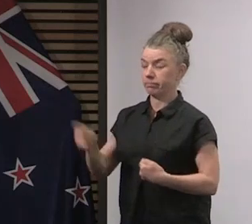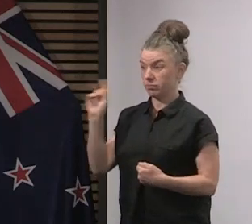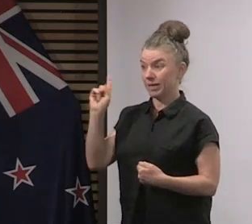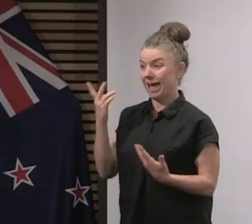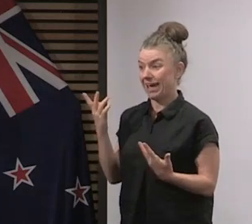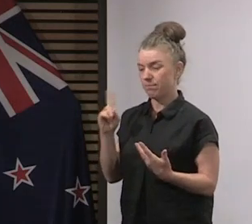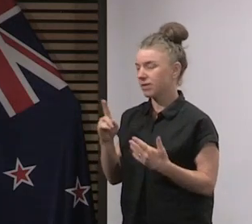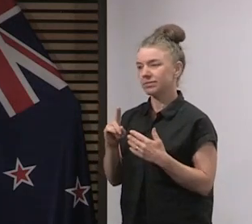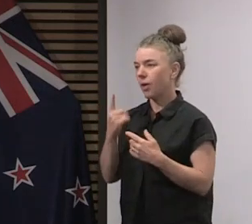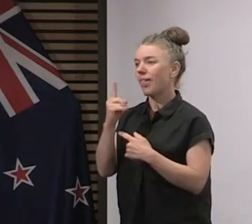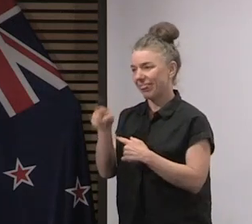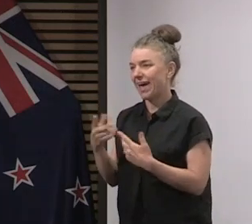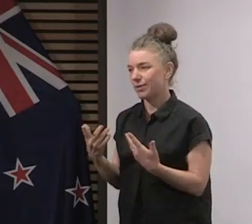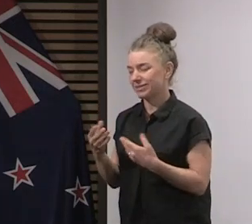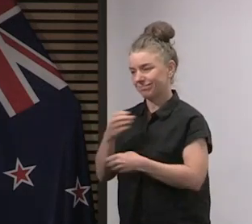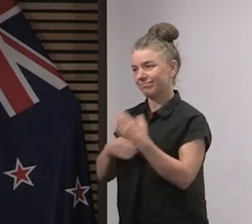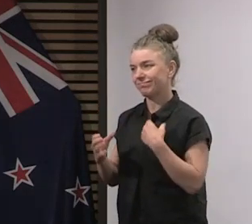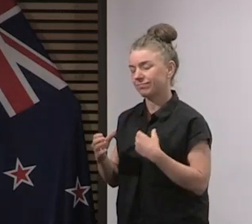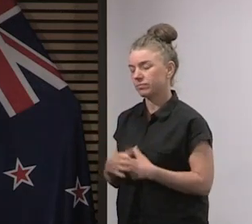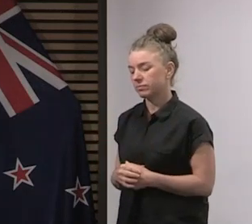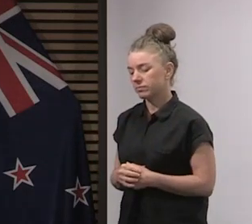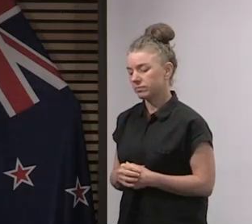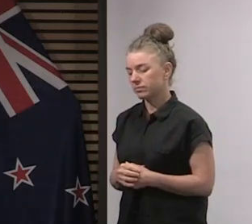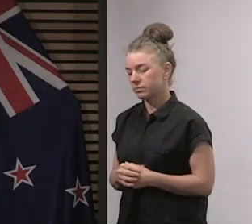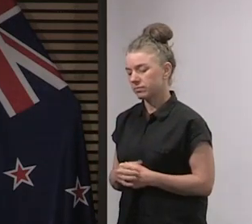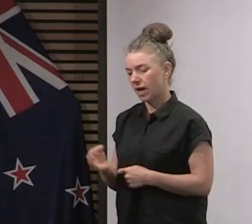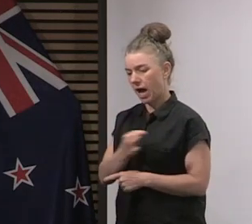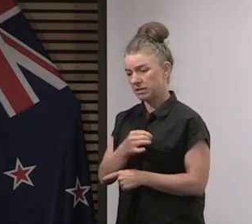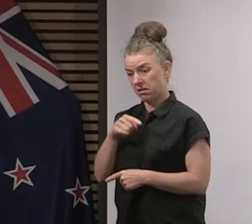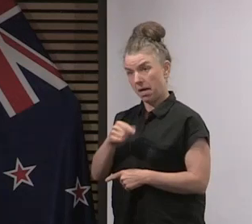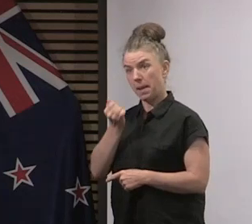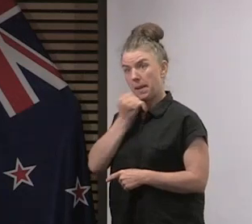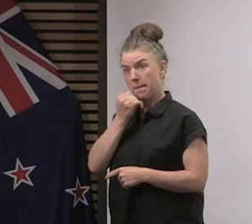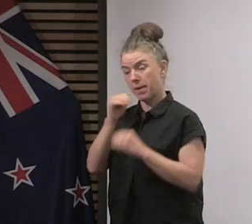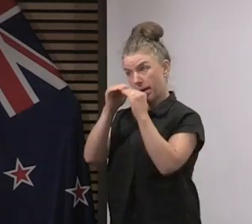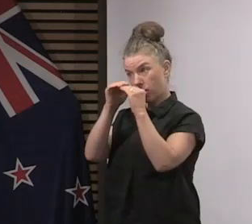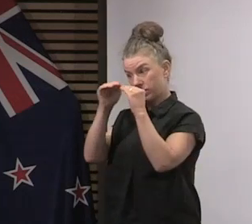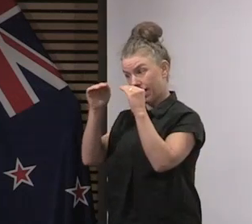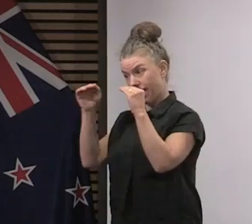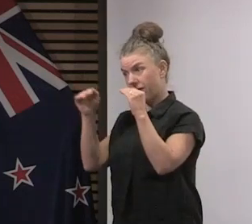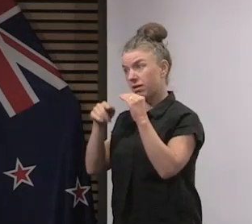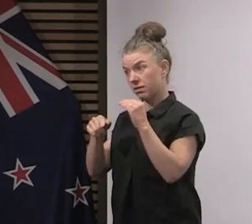if we had done nothing. And it's really watching to see when it starts to drop. That